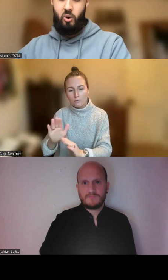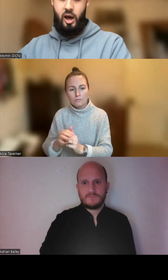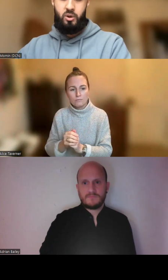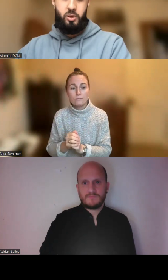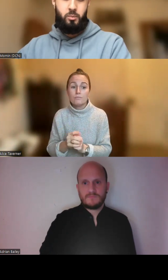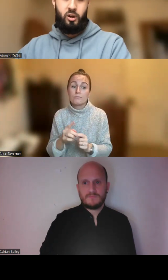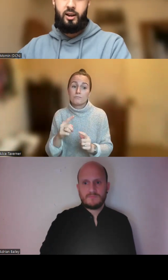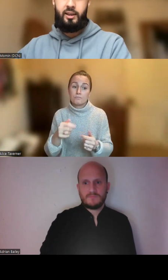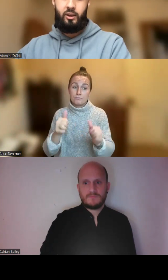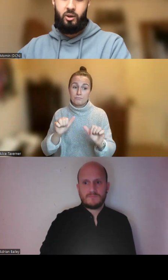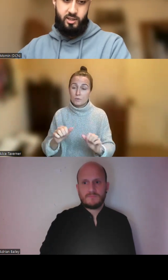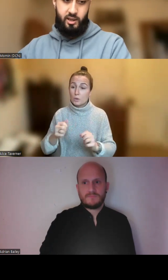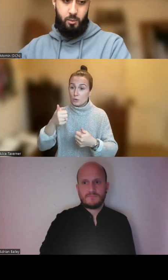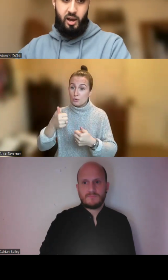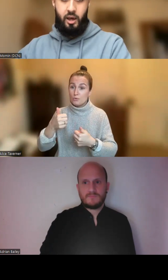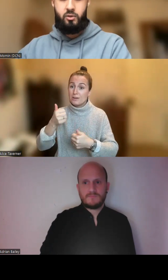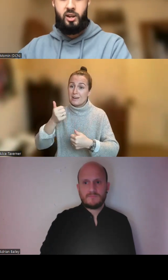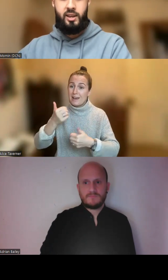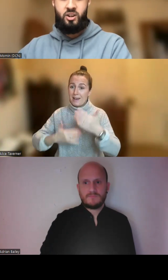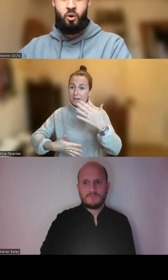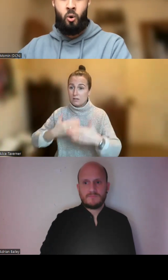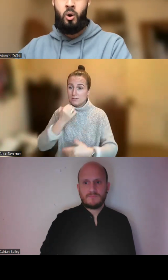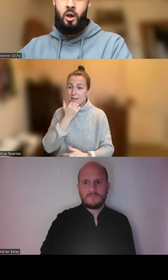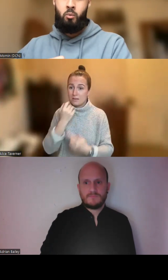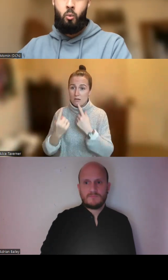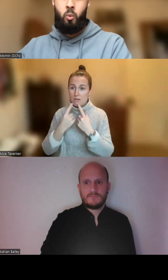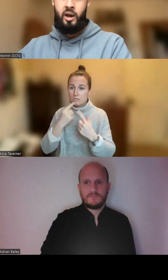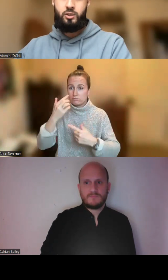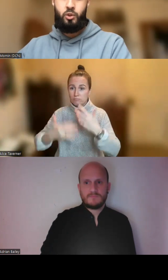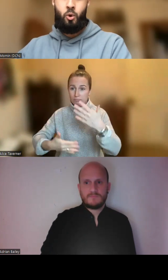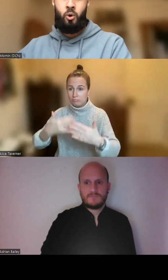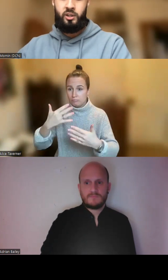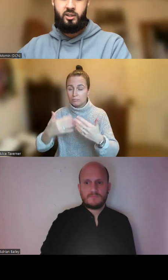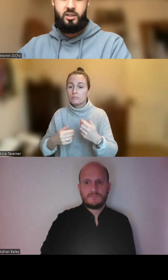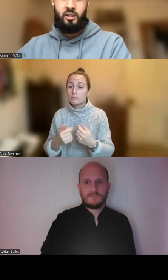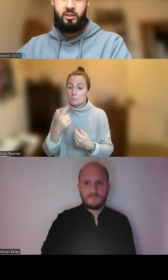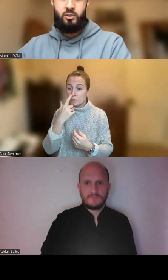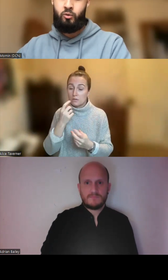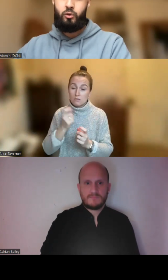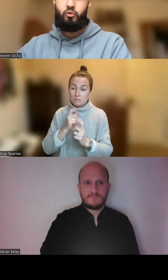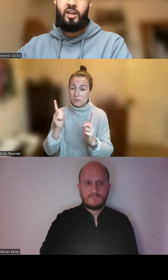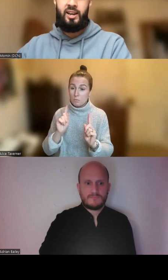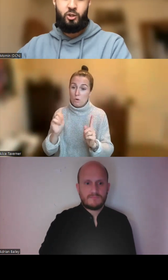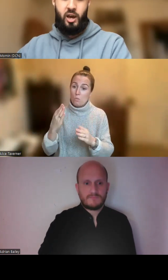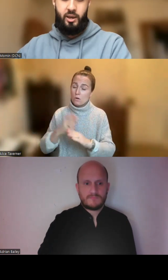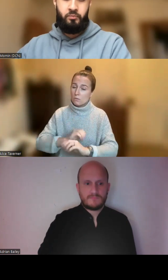or how many people are clicking on a certain type of ad and really get to know what works with your audience in real-ish time.